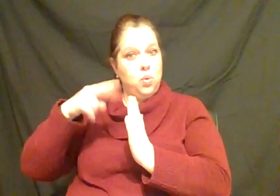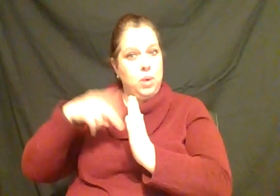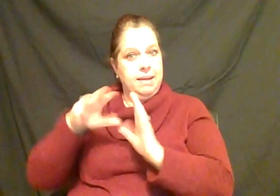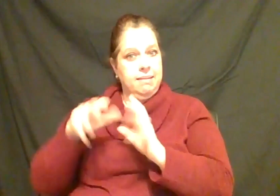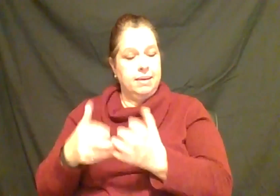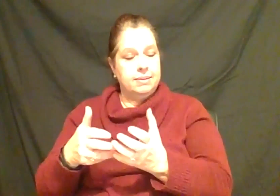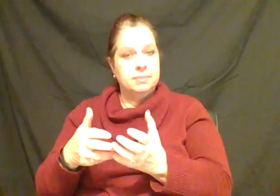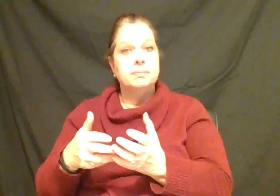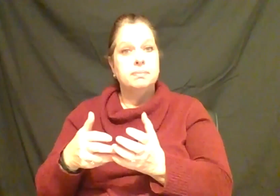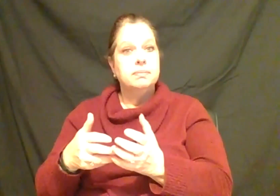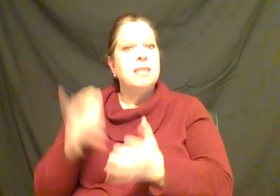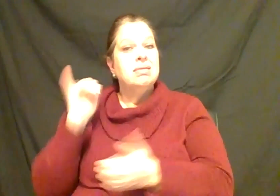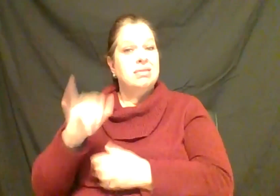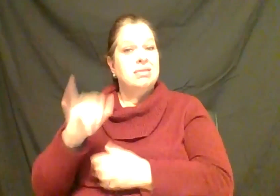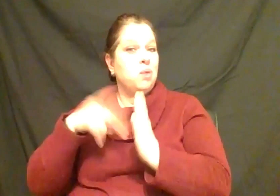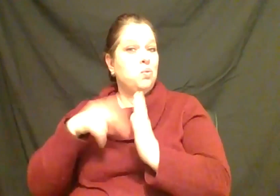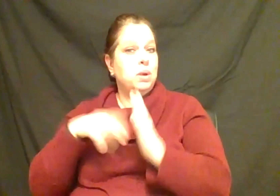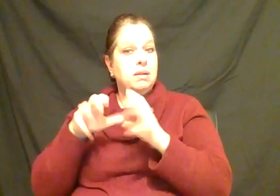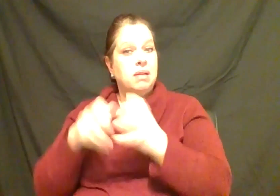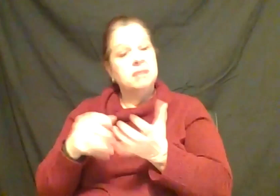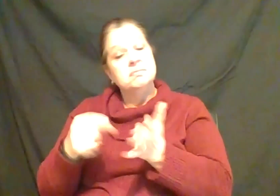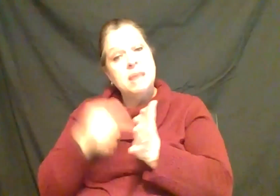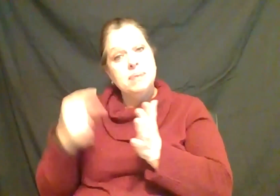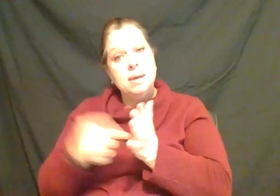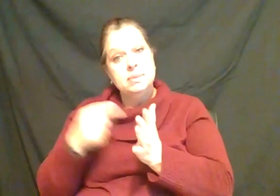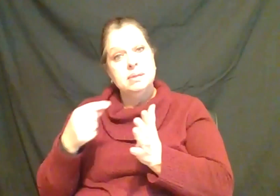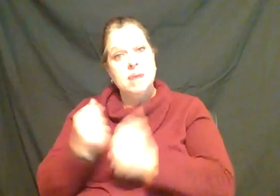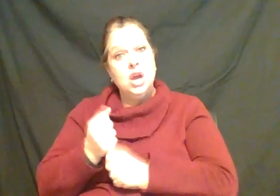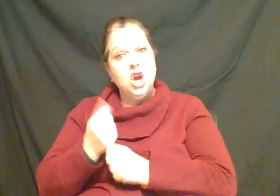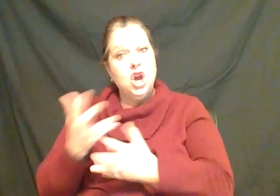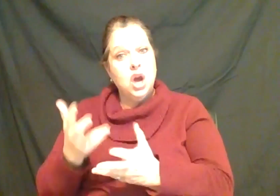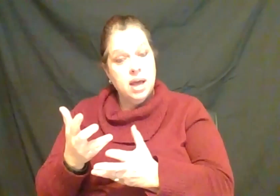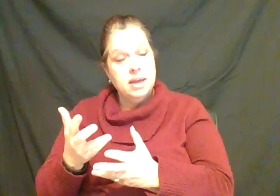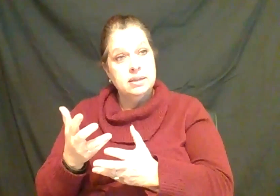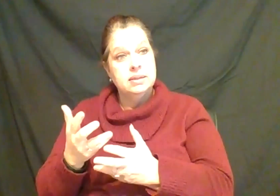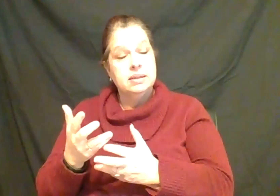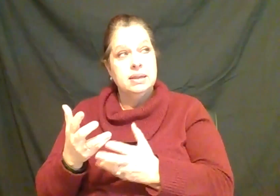and what that reading course will sometimes cause to happen is that they lose another